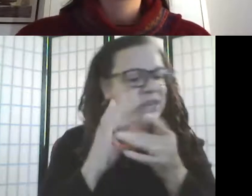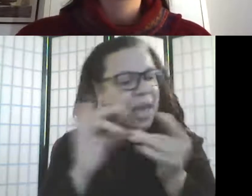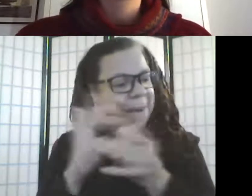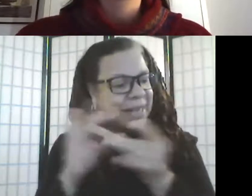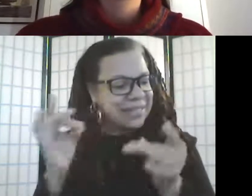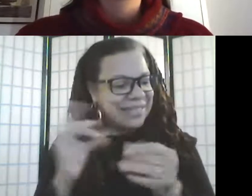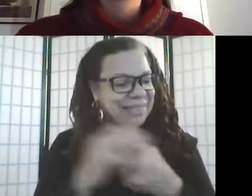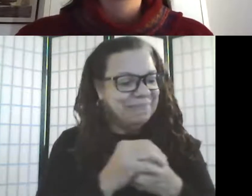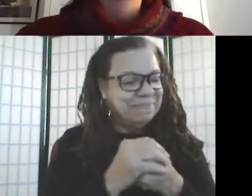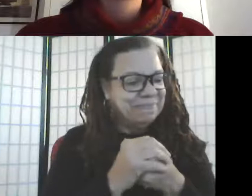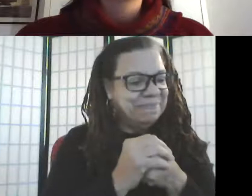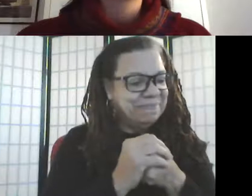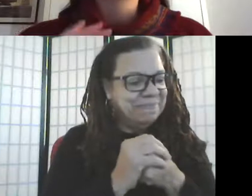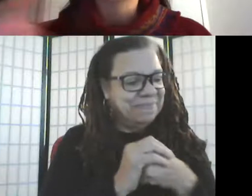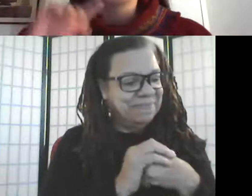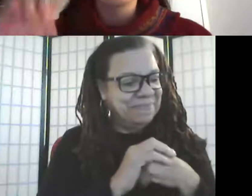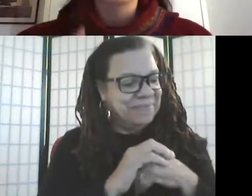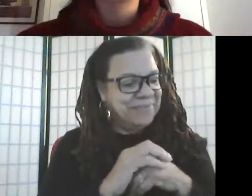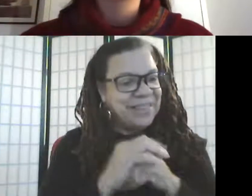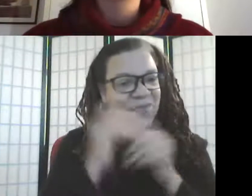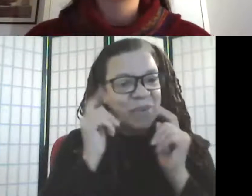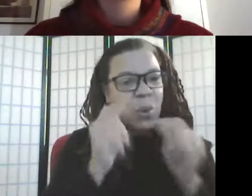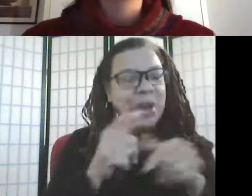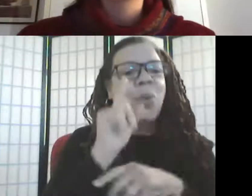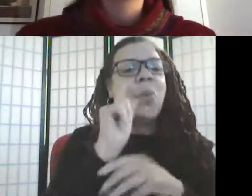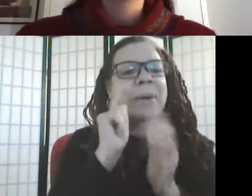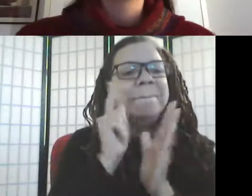or comment? Very quick, one minute question!